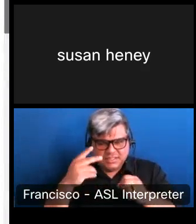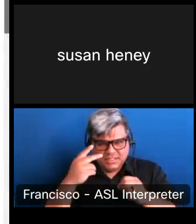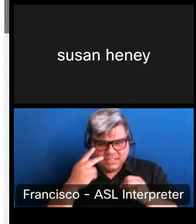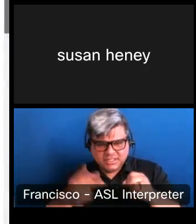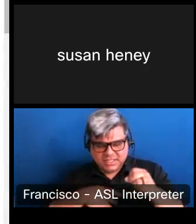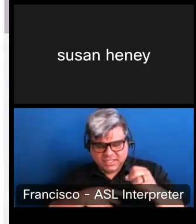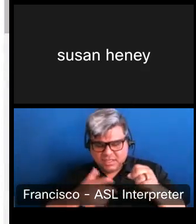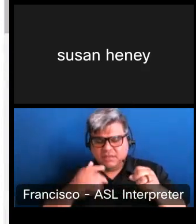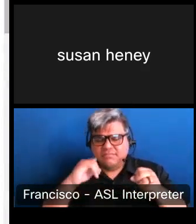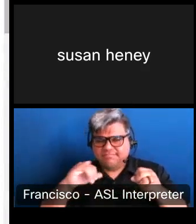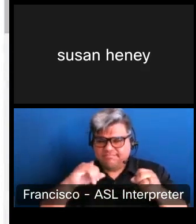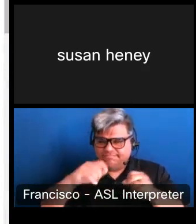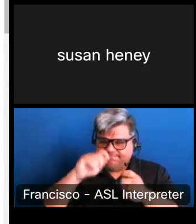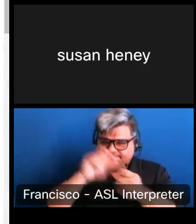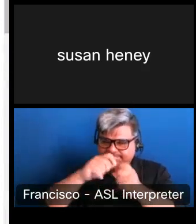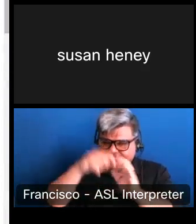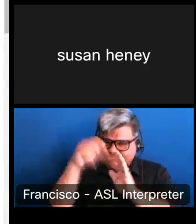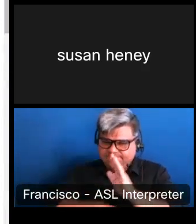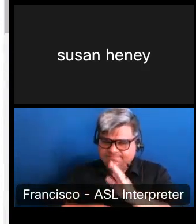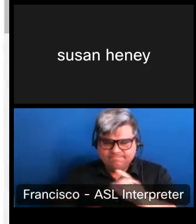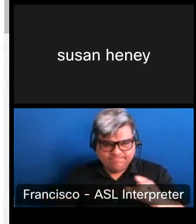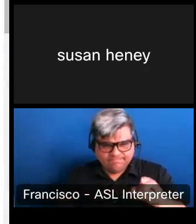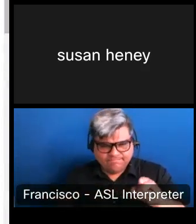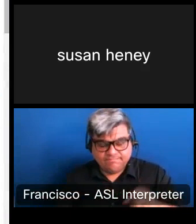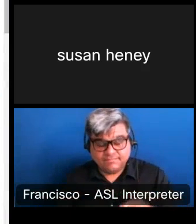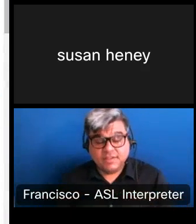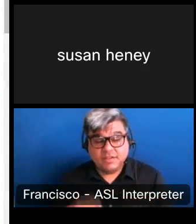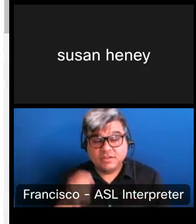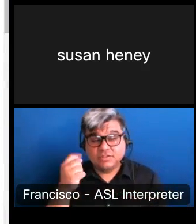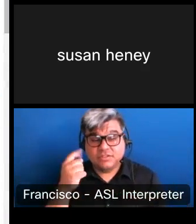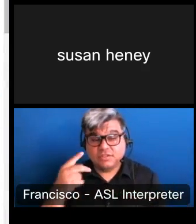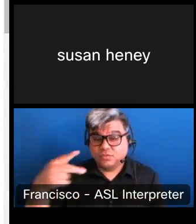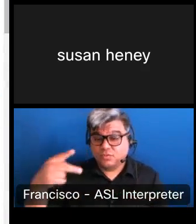So I want to talk about these two dropdown areas. So we have the All Topics and we have